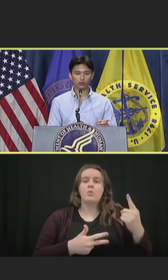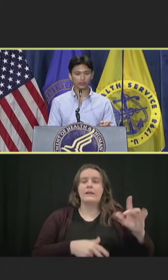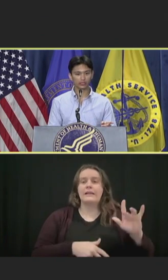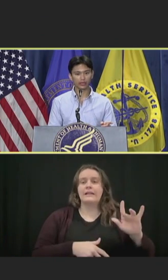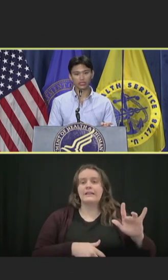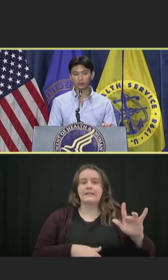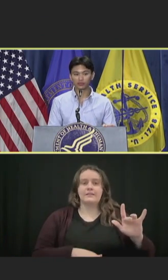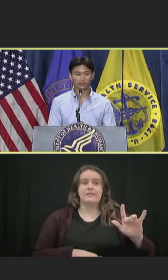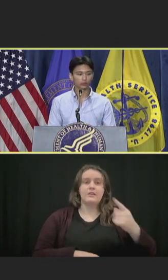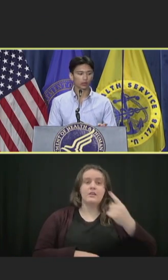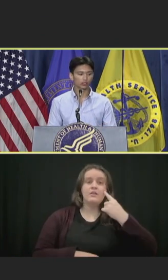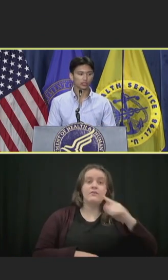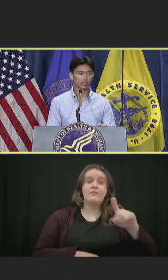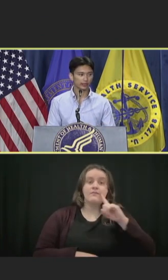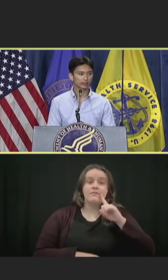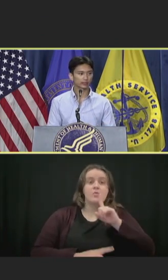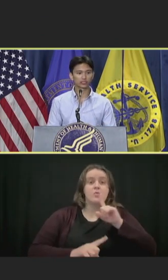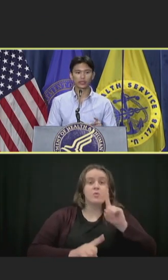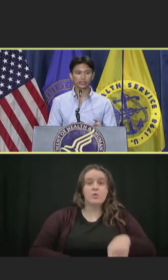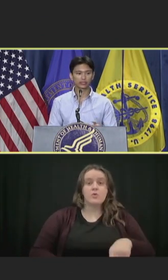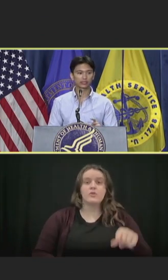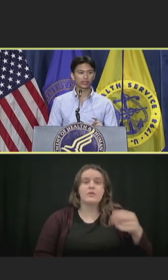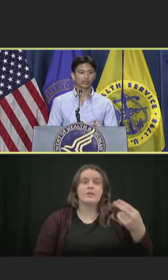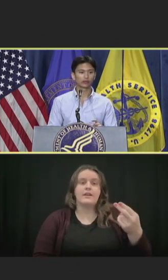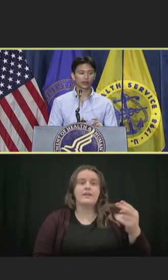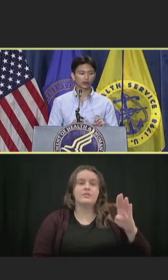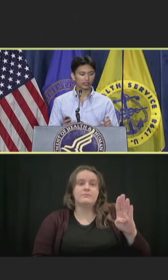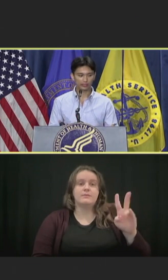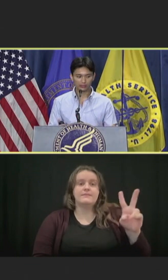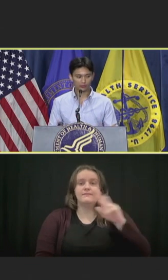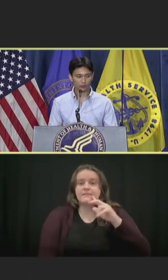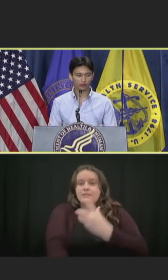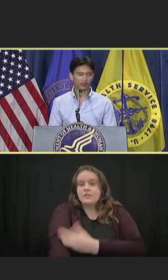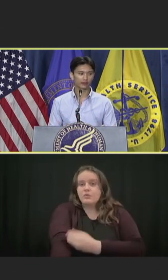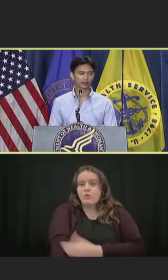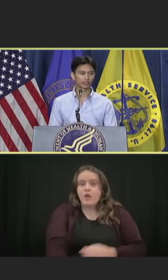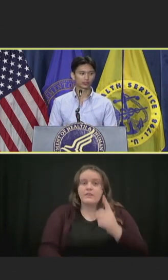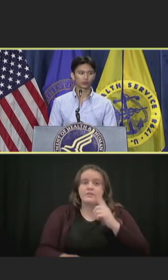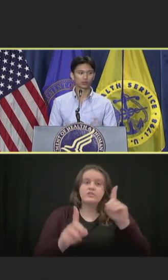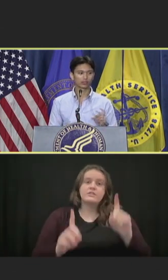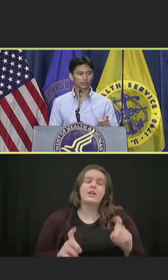the HPV serology test. It just makes it, you know, very easy for providers. With one click,